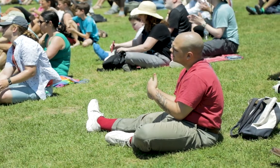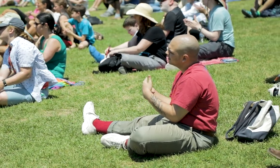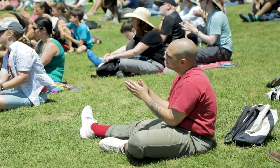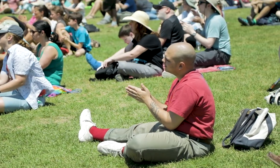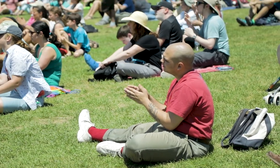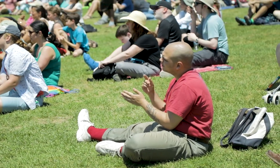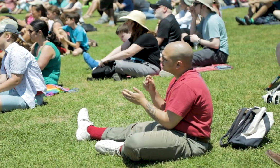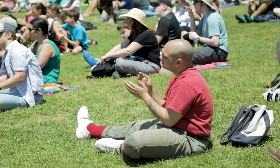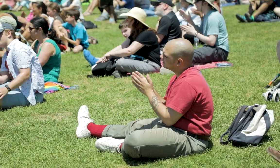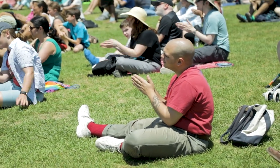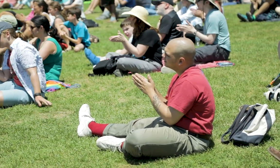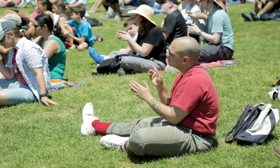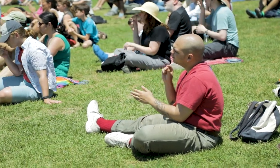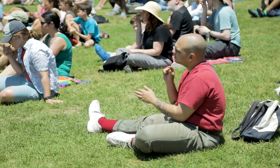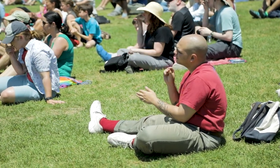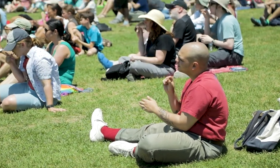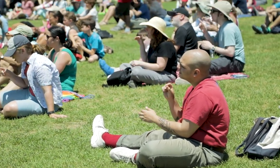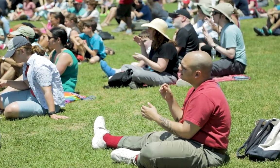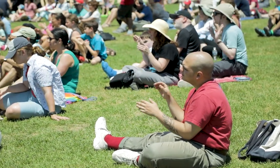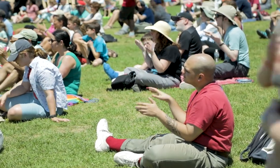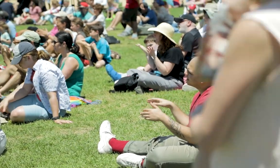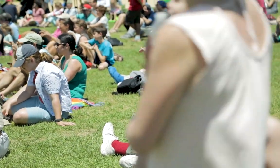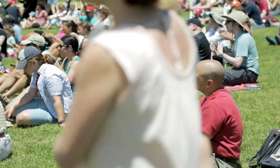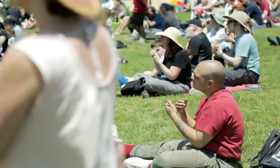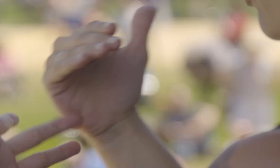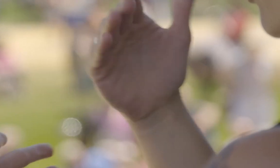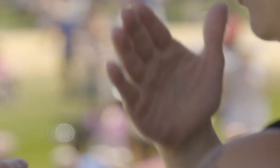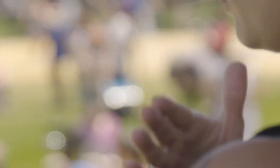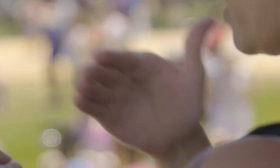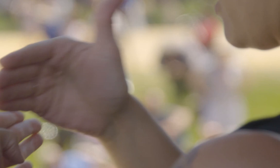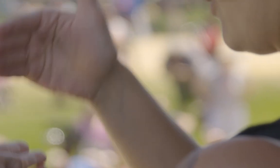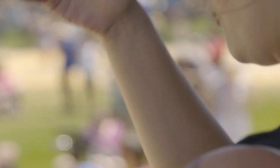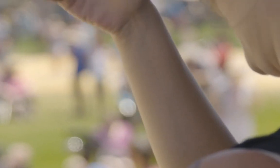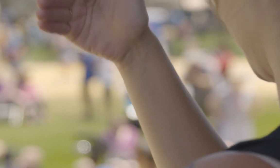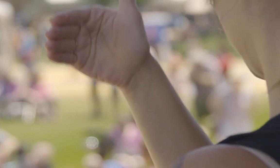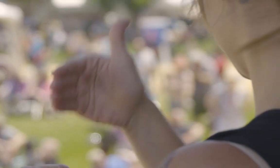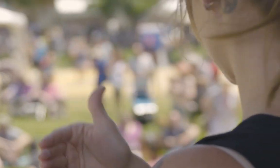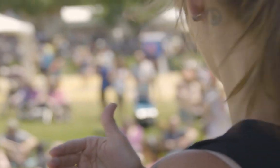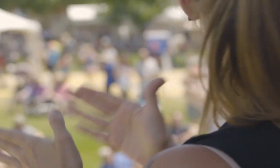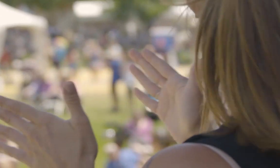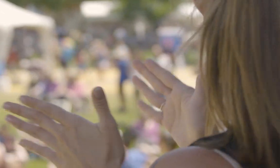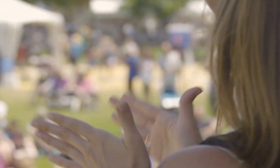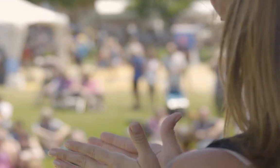Little bird, little bird Fly through my window